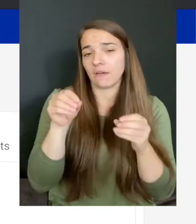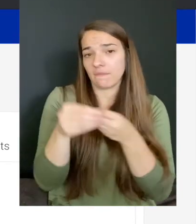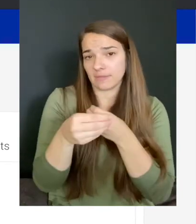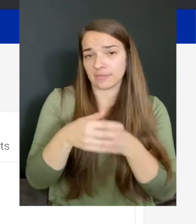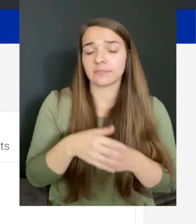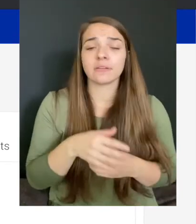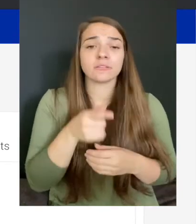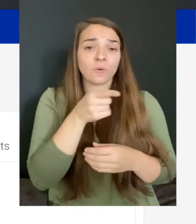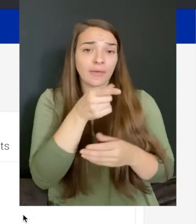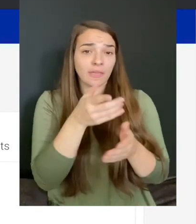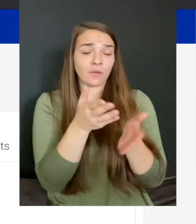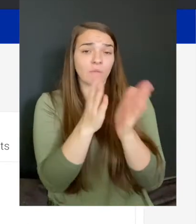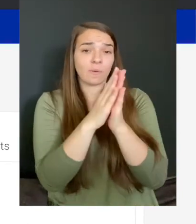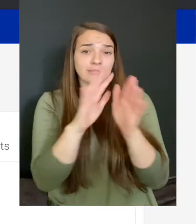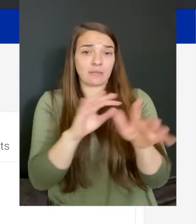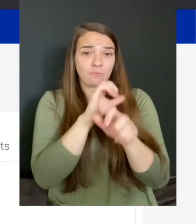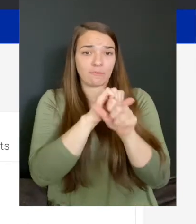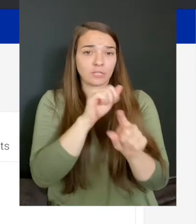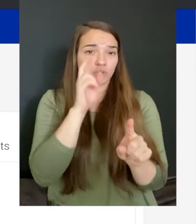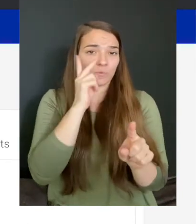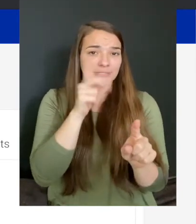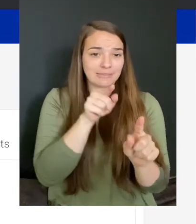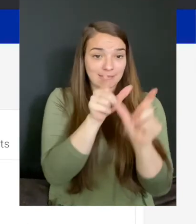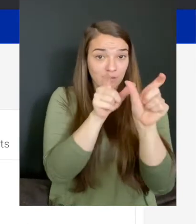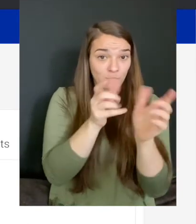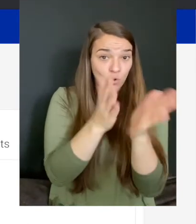requested appointments and these are your approved appointments, so how it works is